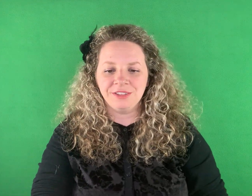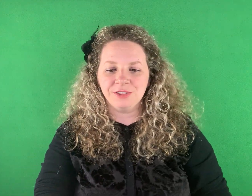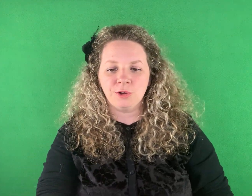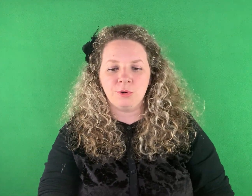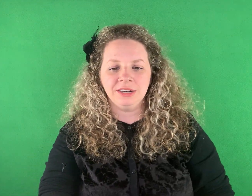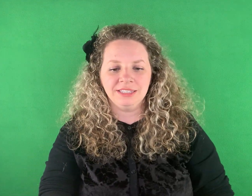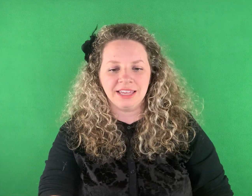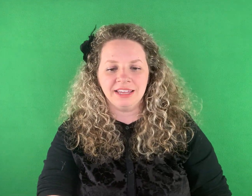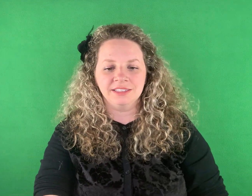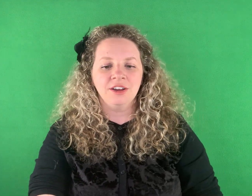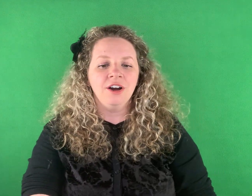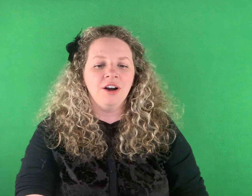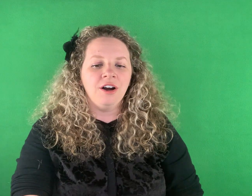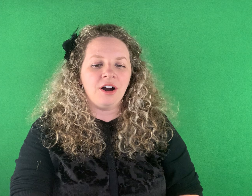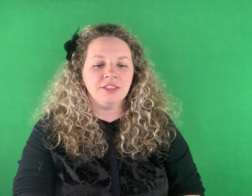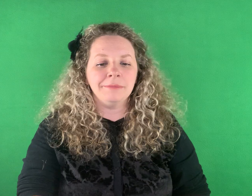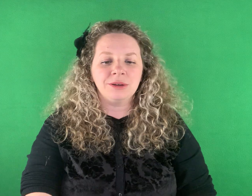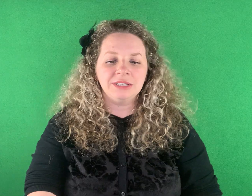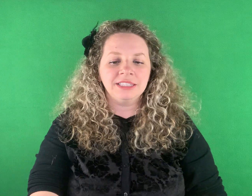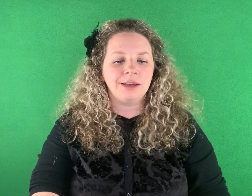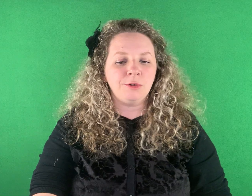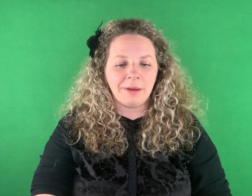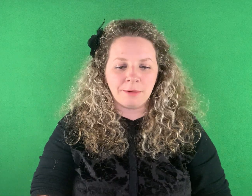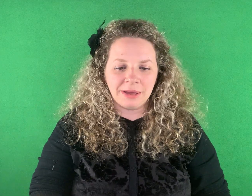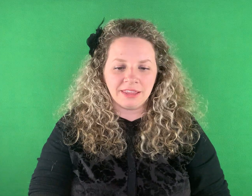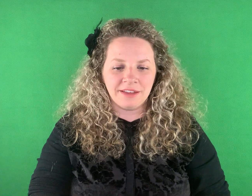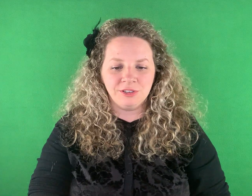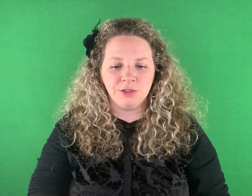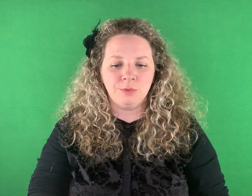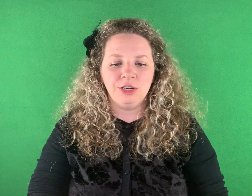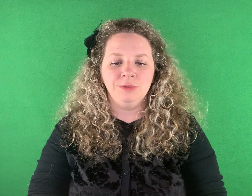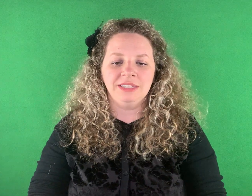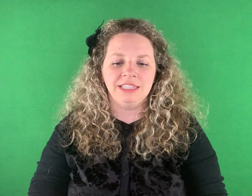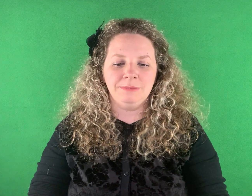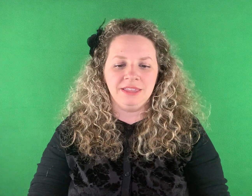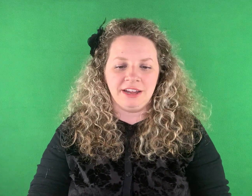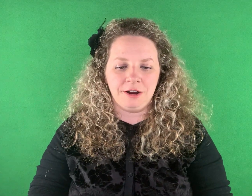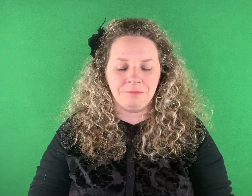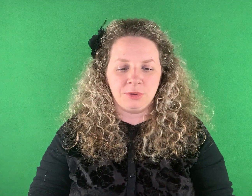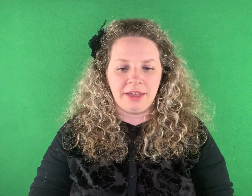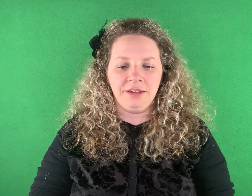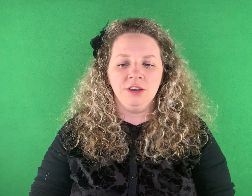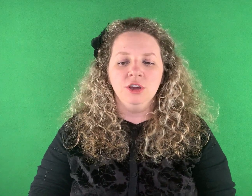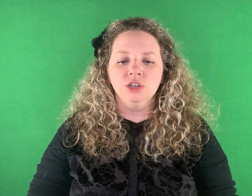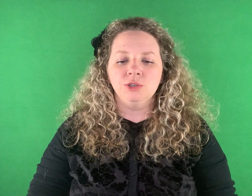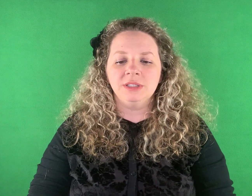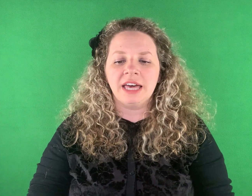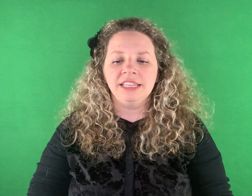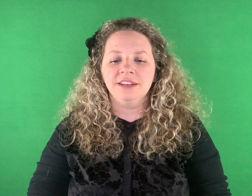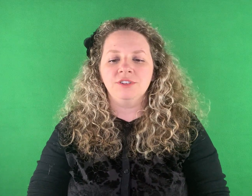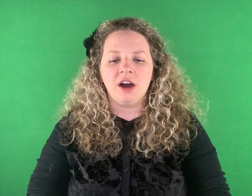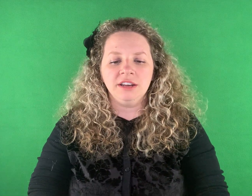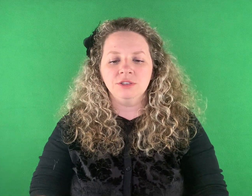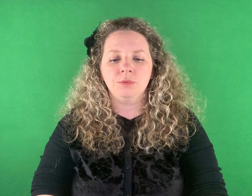And then the chorus says: “On the mountains I will bow my life to the One who set me there.” So the idea is: